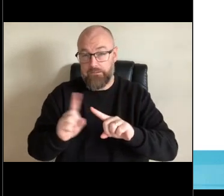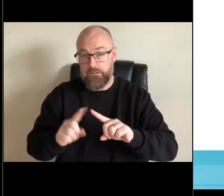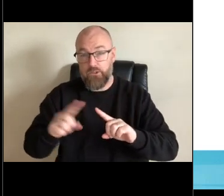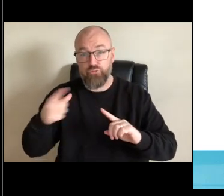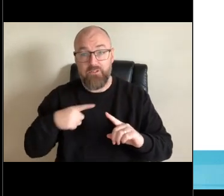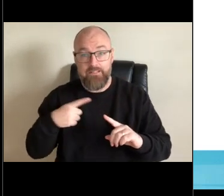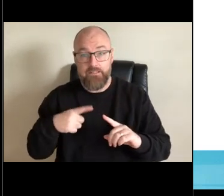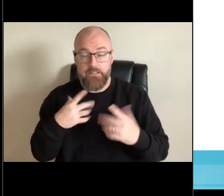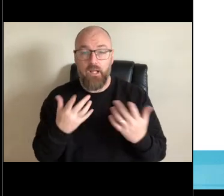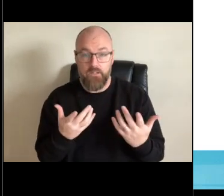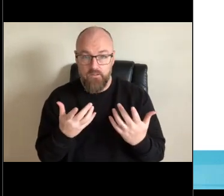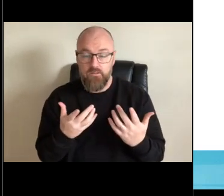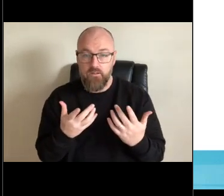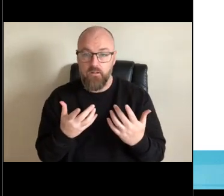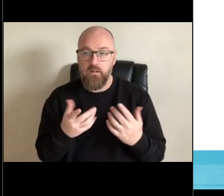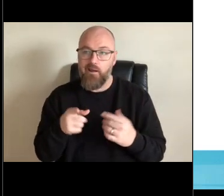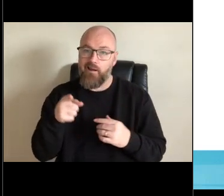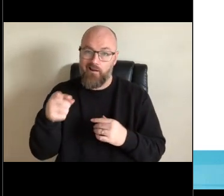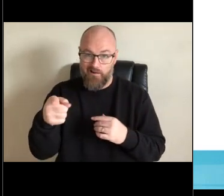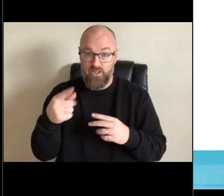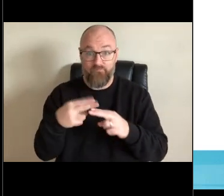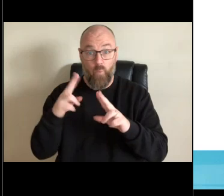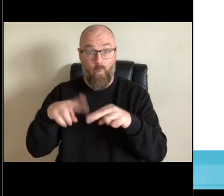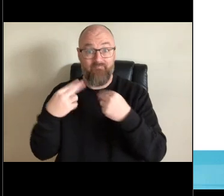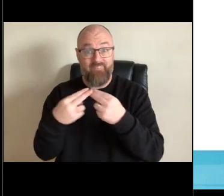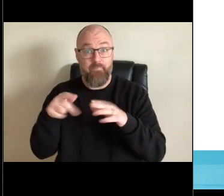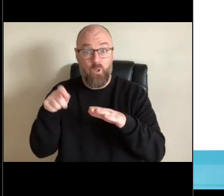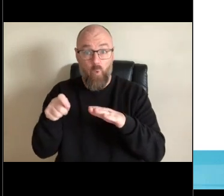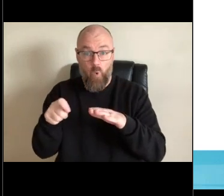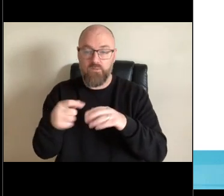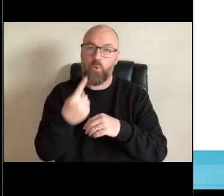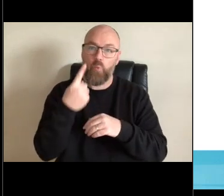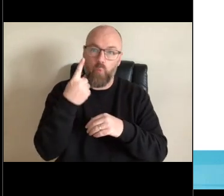one in the family courts is just one of a vast sway of proceedings that